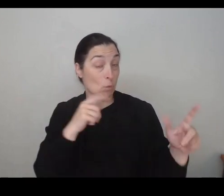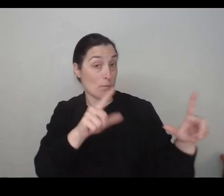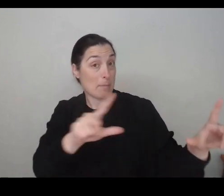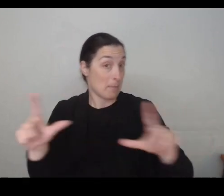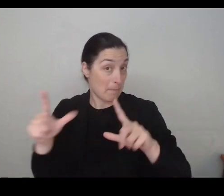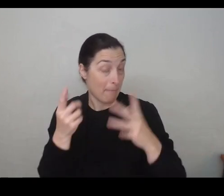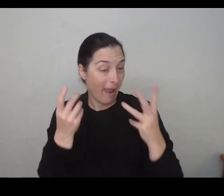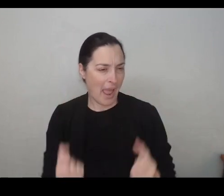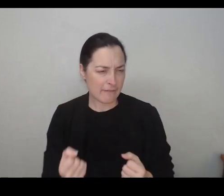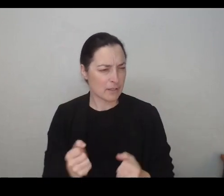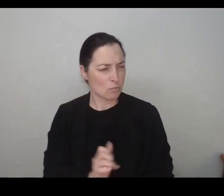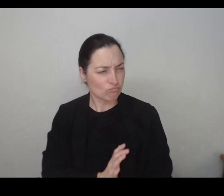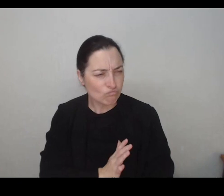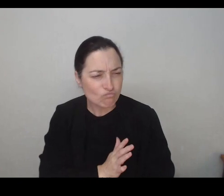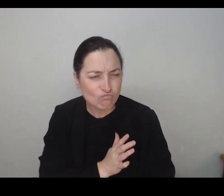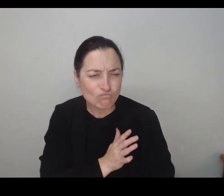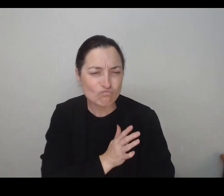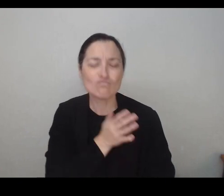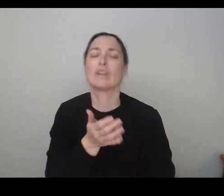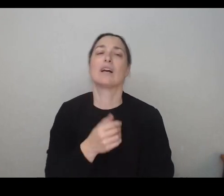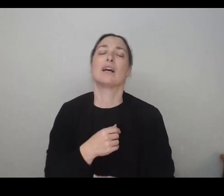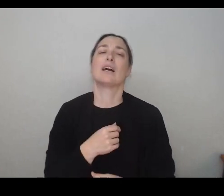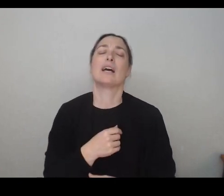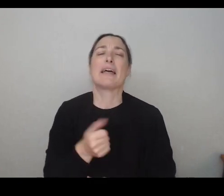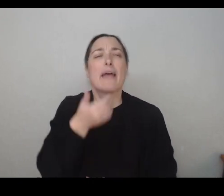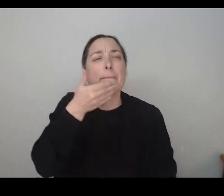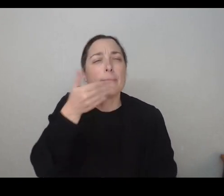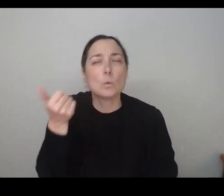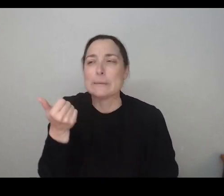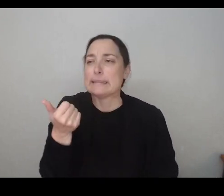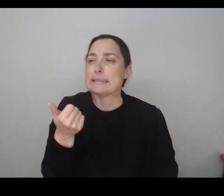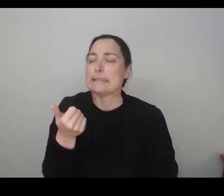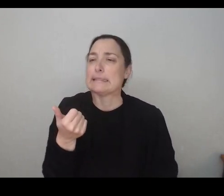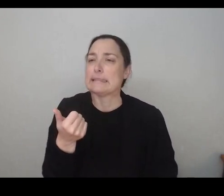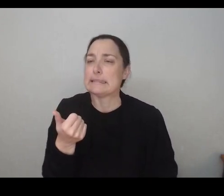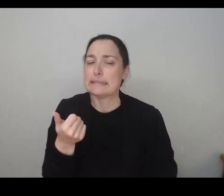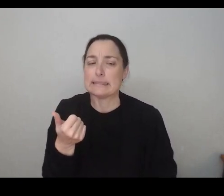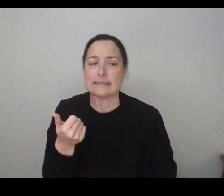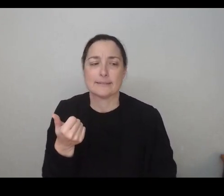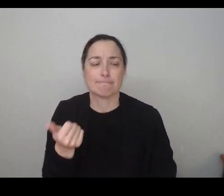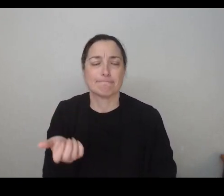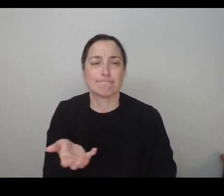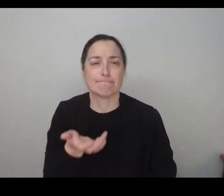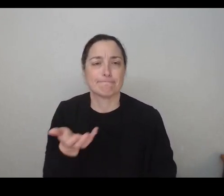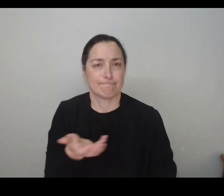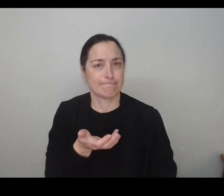and its beauty, just like the that of Paul Gauguin to whom Kihara refers.